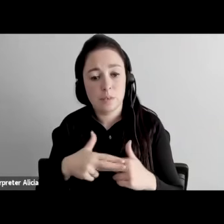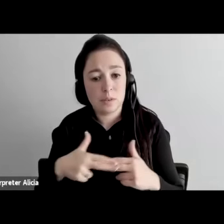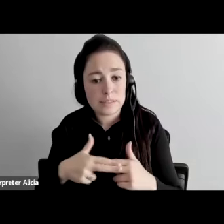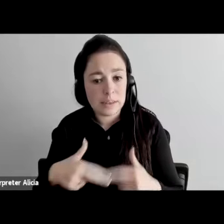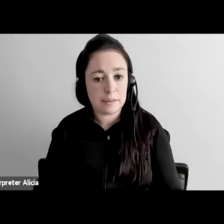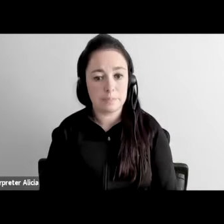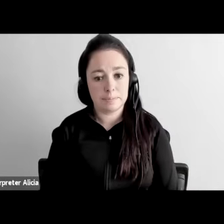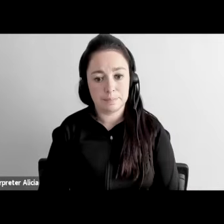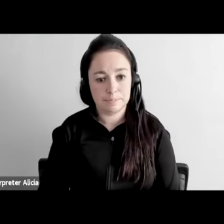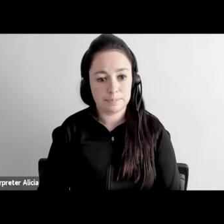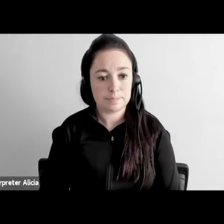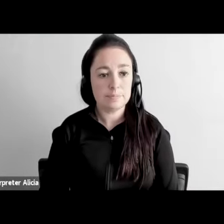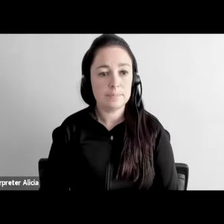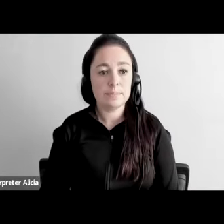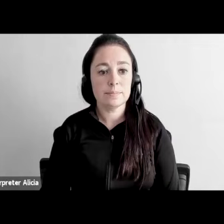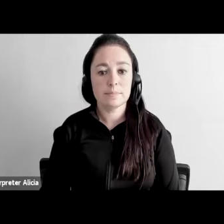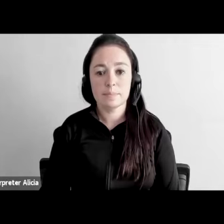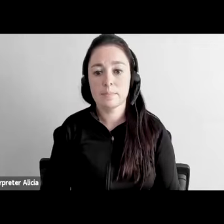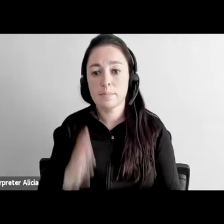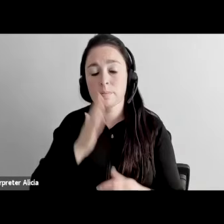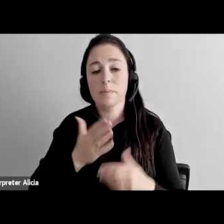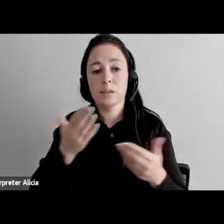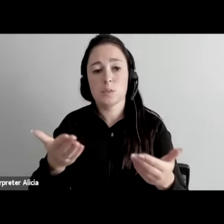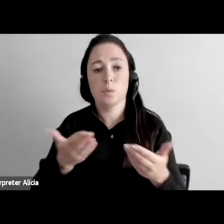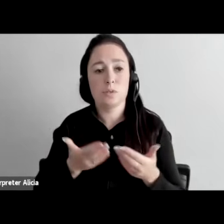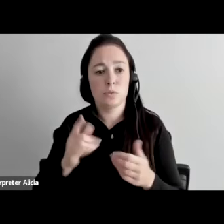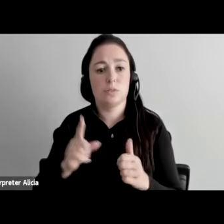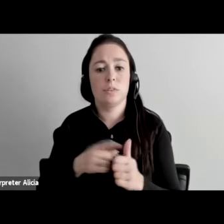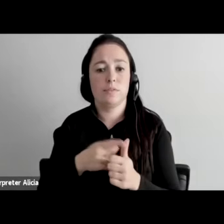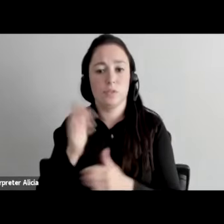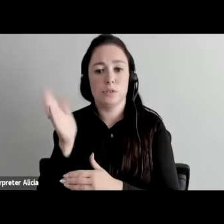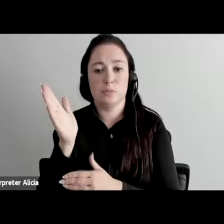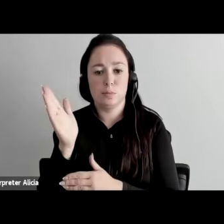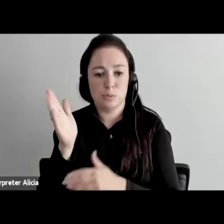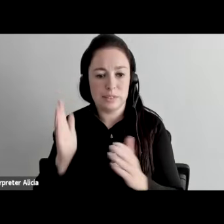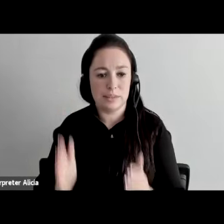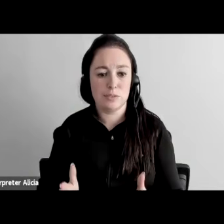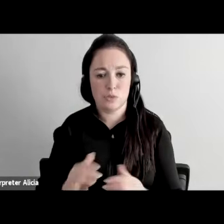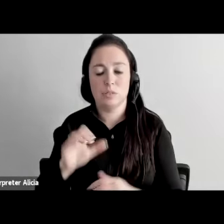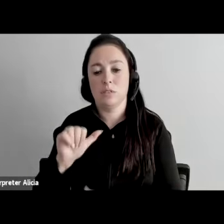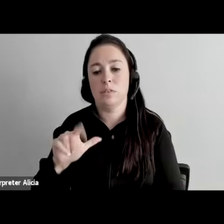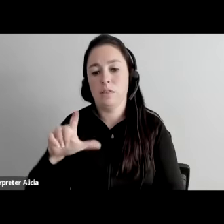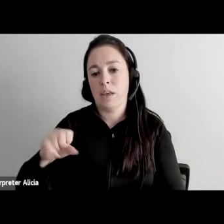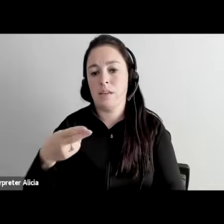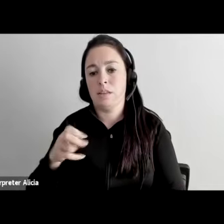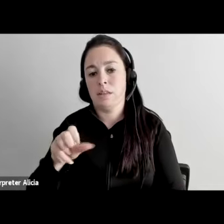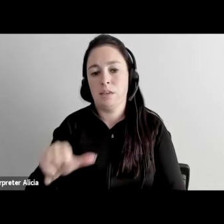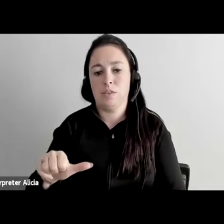I'm going to introduce our first panelist. Alesha Thomas is the founder of the Adaptive